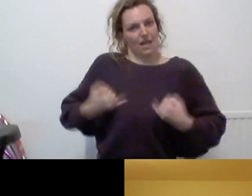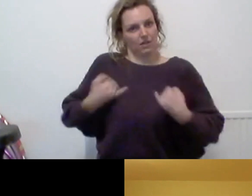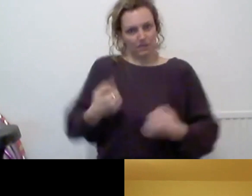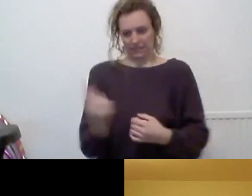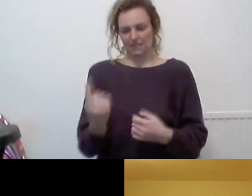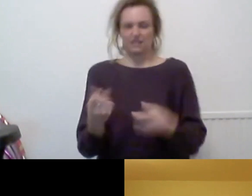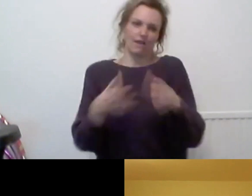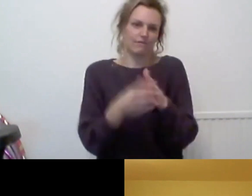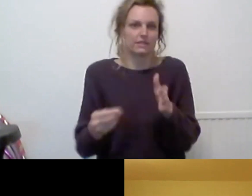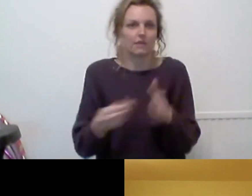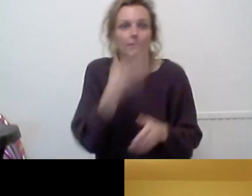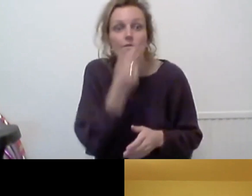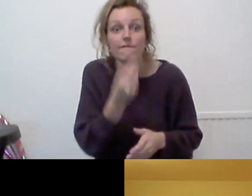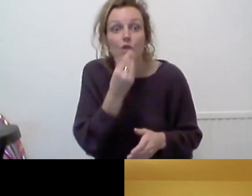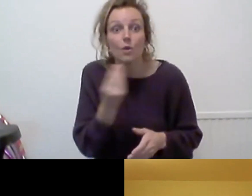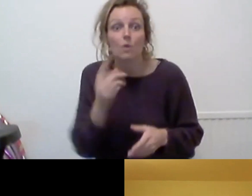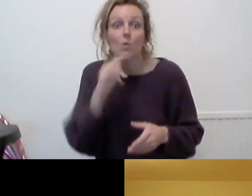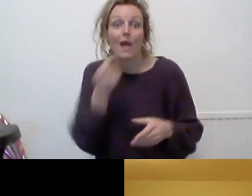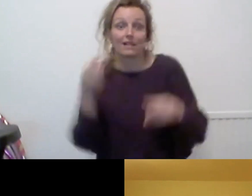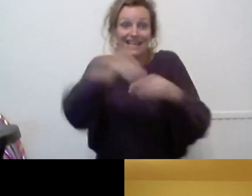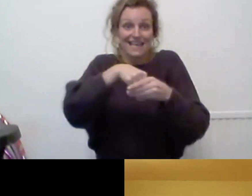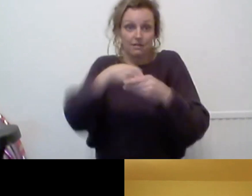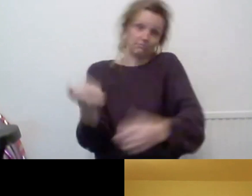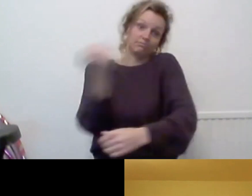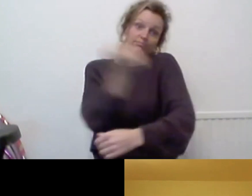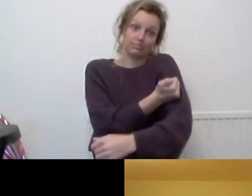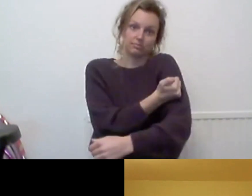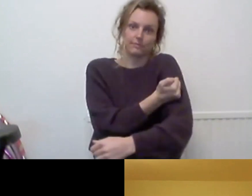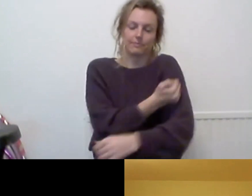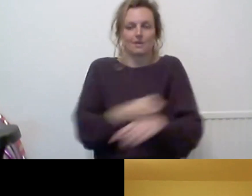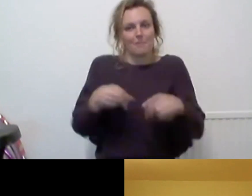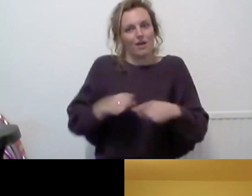share that virus, but these vaccines are very different. They do not contain any live virus.